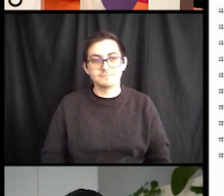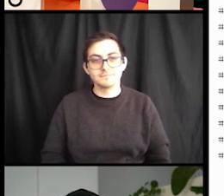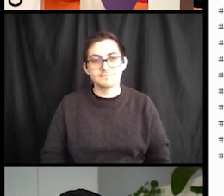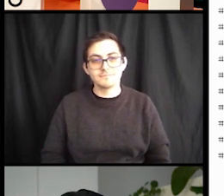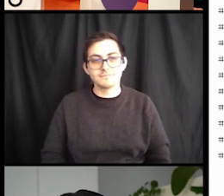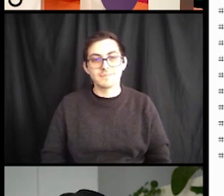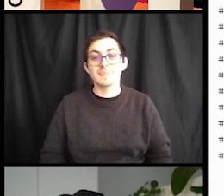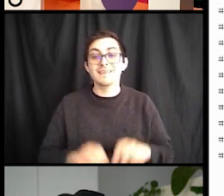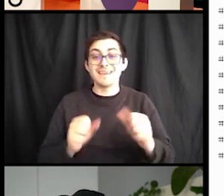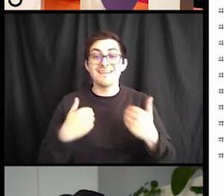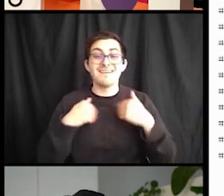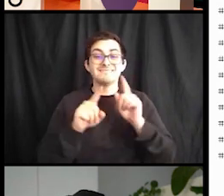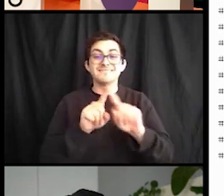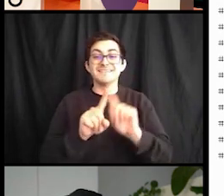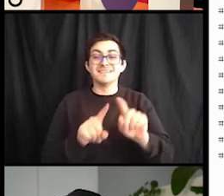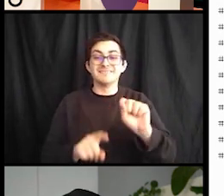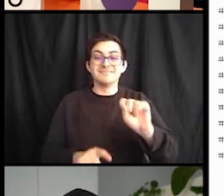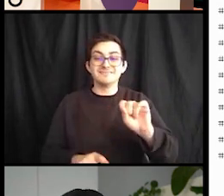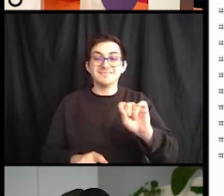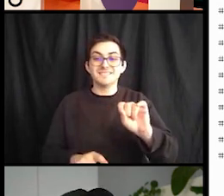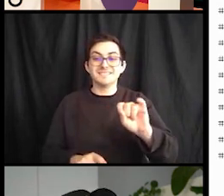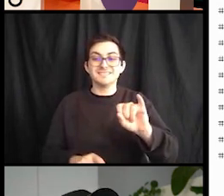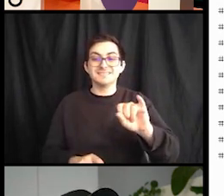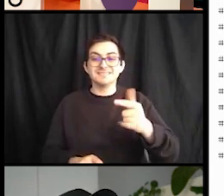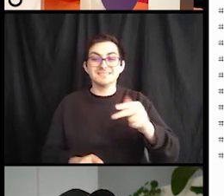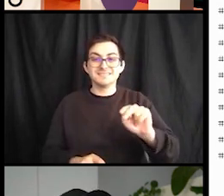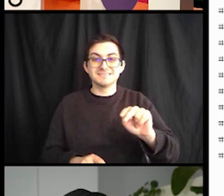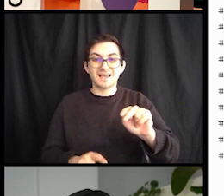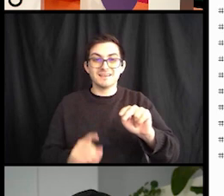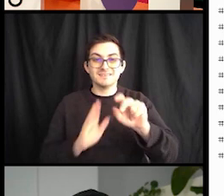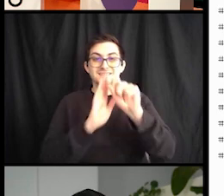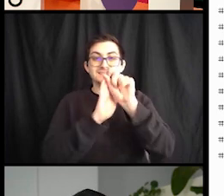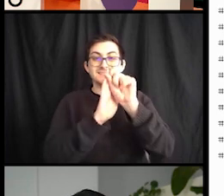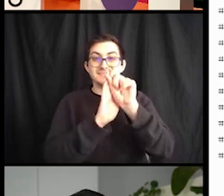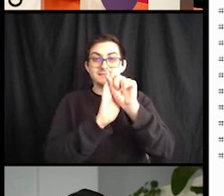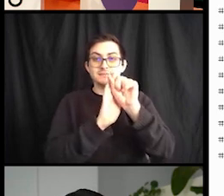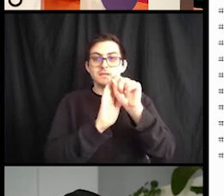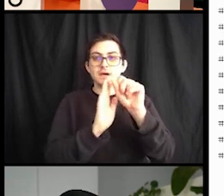in from people who may not be in your team, and they might not have editor access.